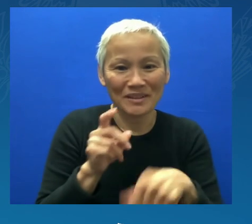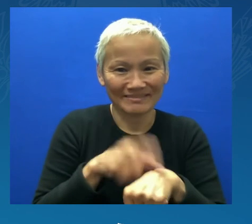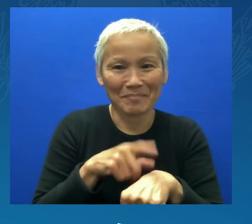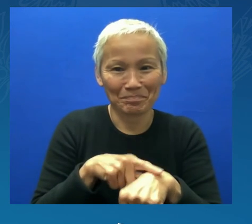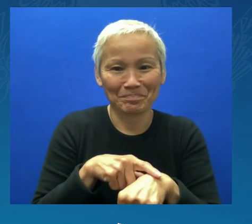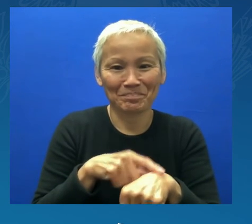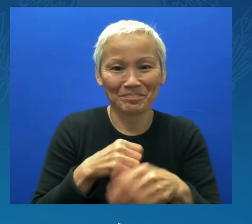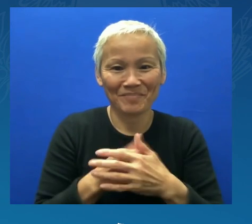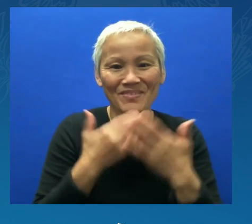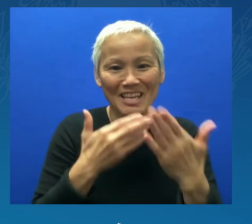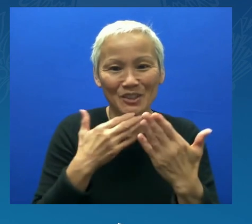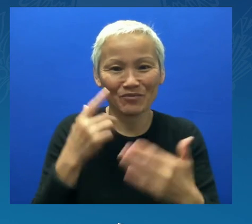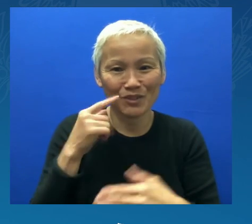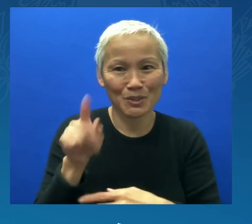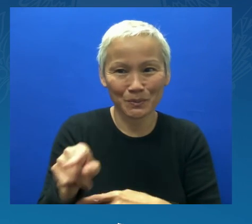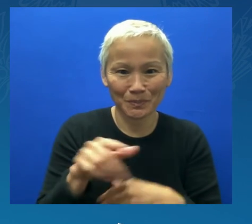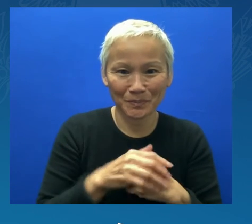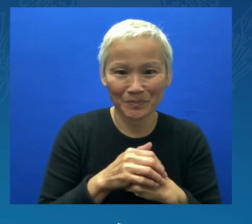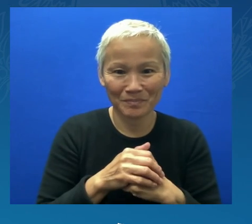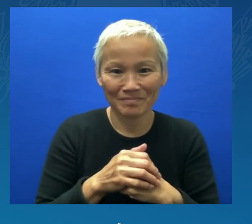The Vice President: It's my joy and pleasure and honor.